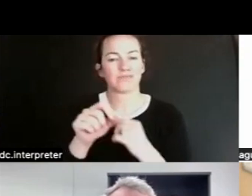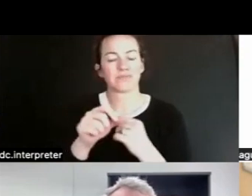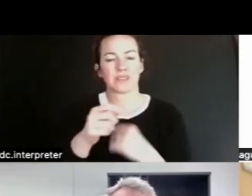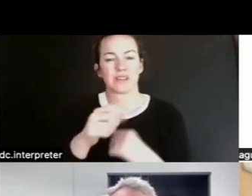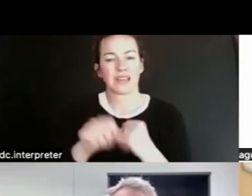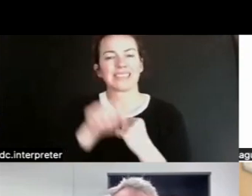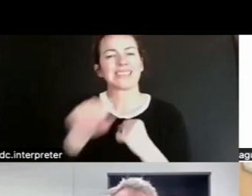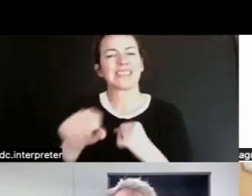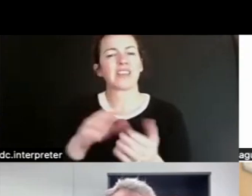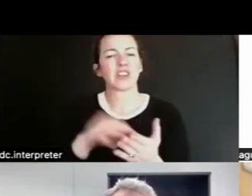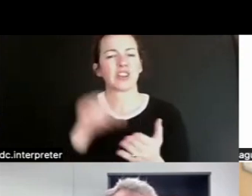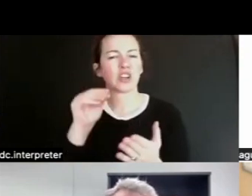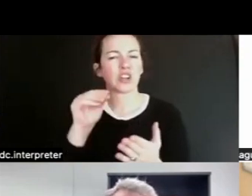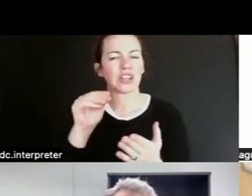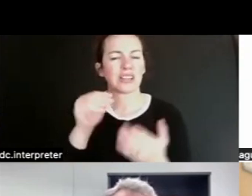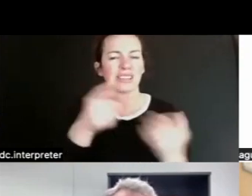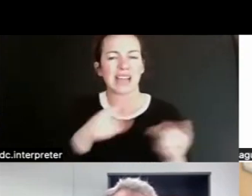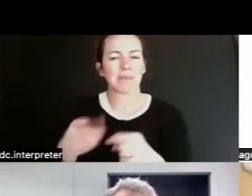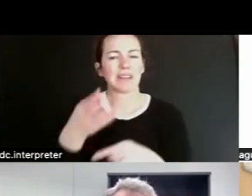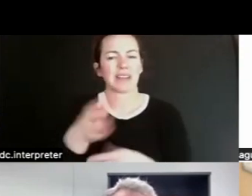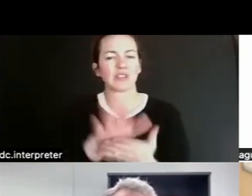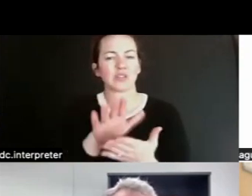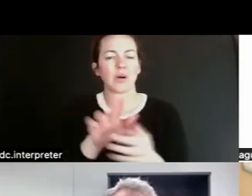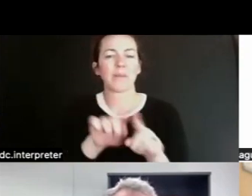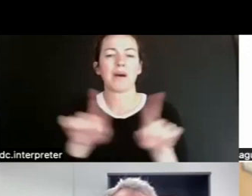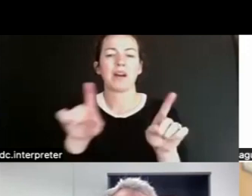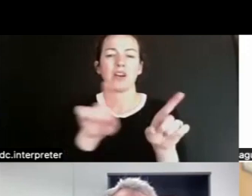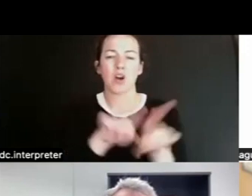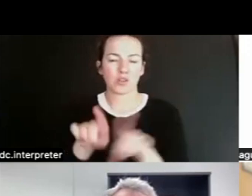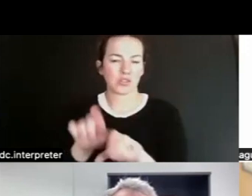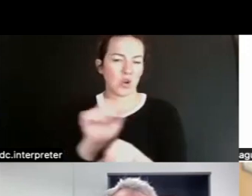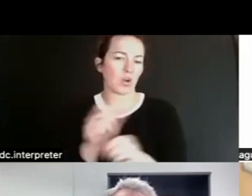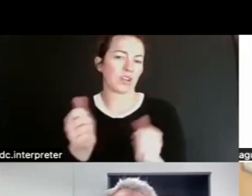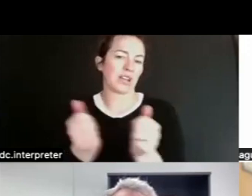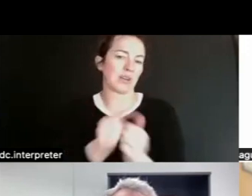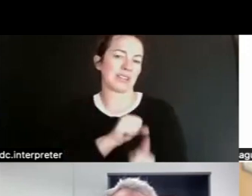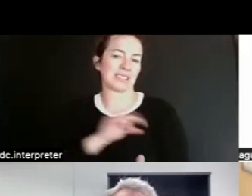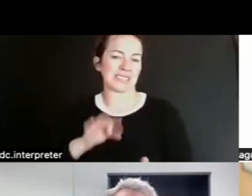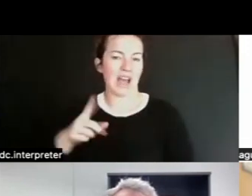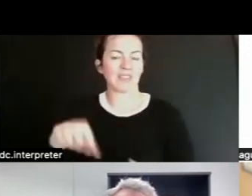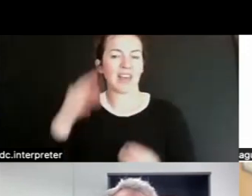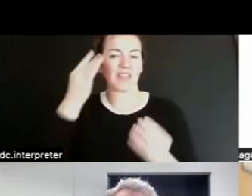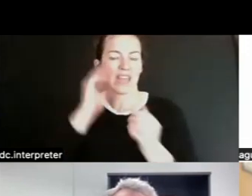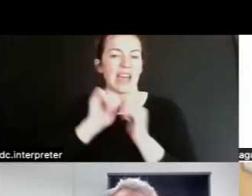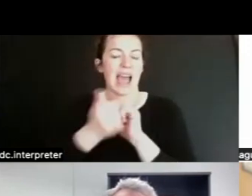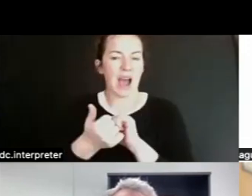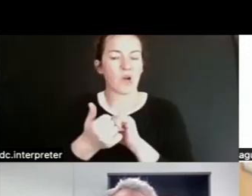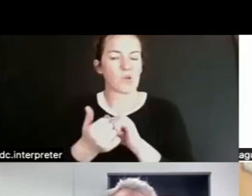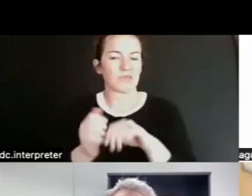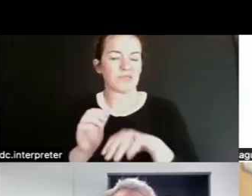the initiatives that are happening at the school site, but also working with the staff a little bit so that they think about how they're building the capacity with with parents because.